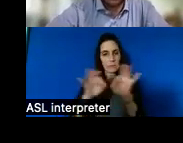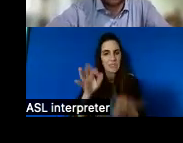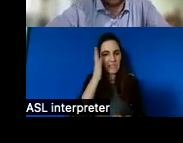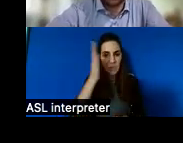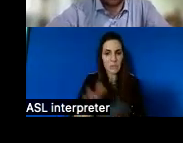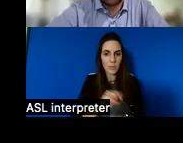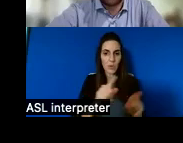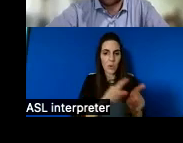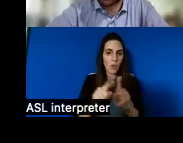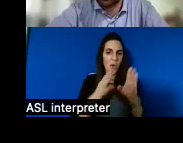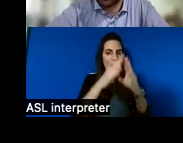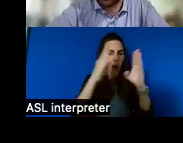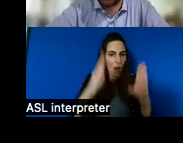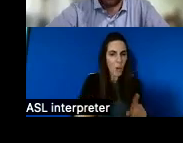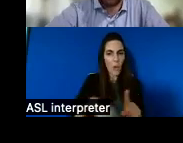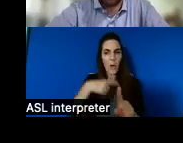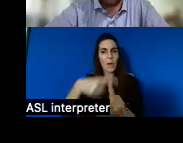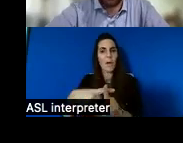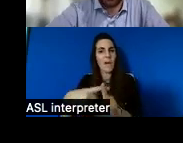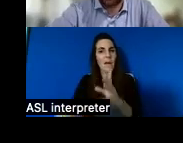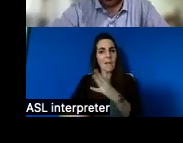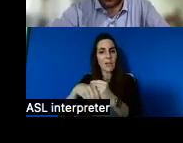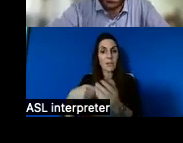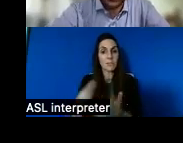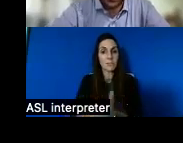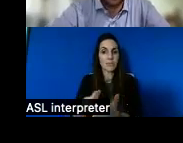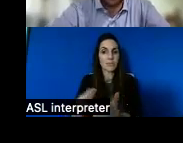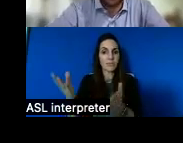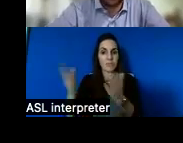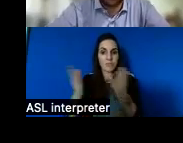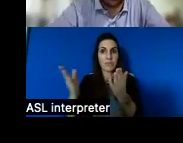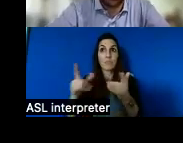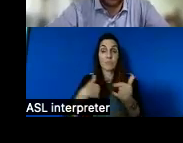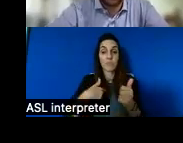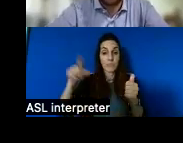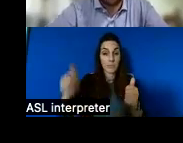additional Services hugely important right we need that housing and additional Services because we